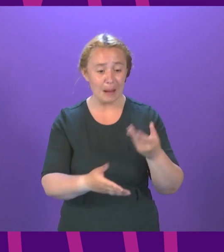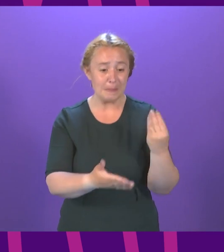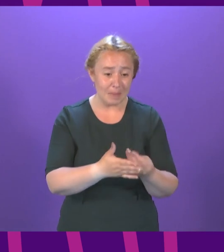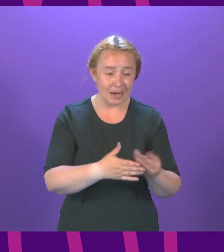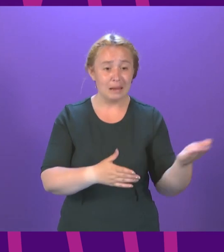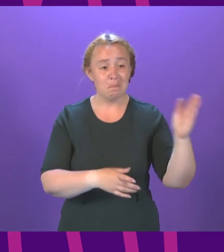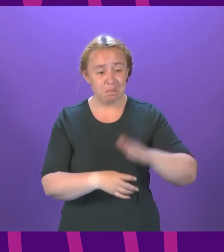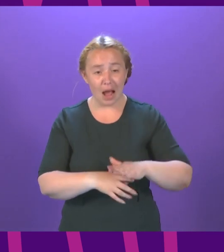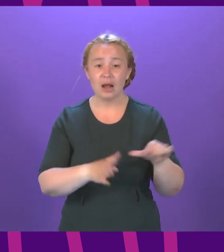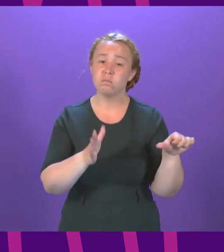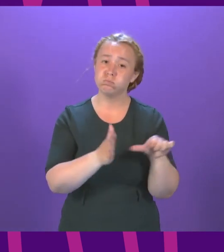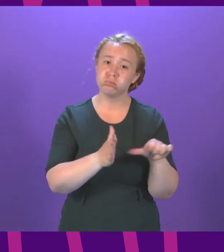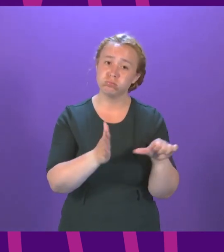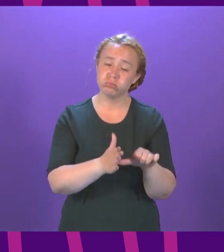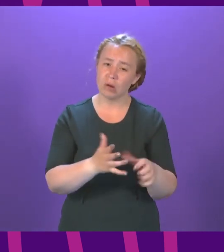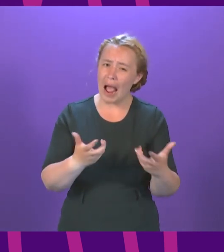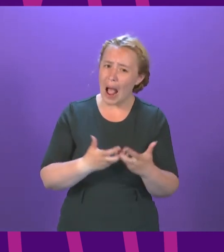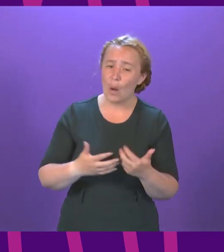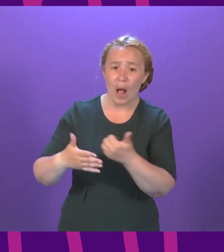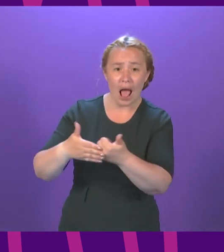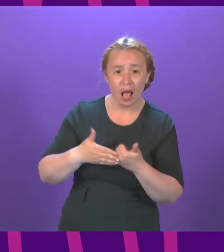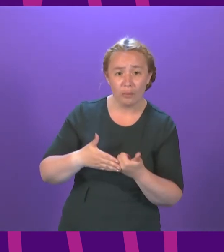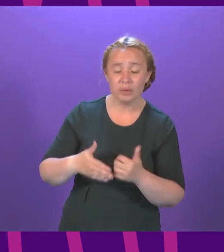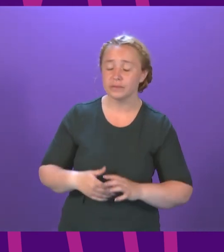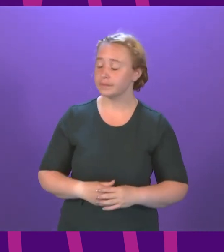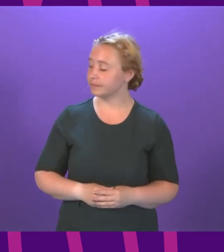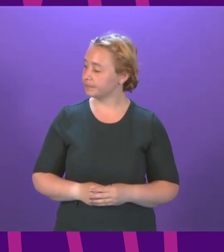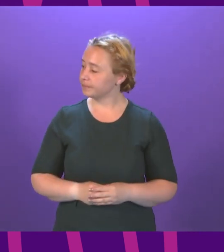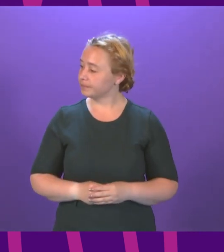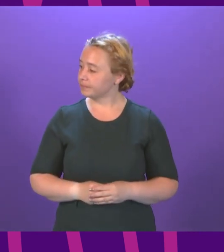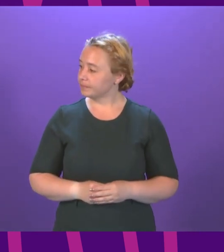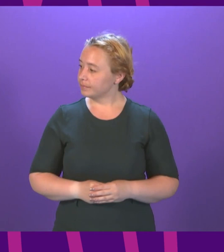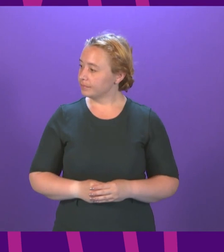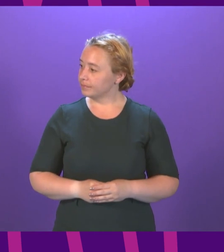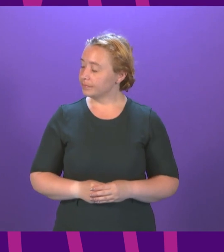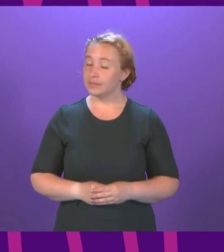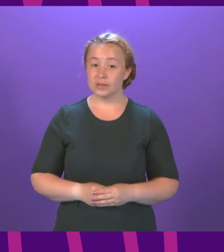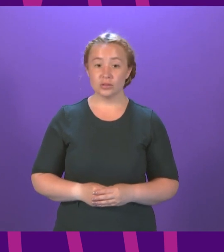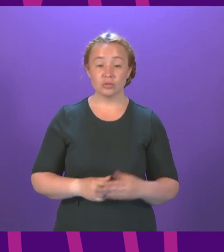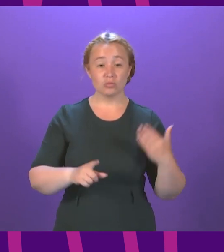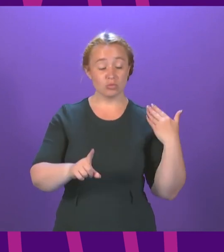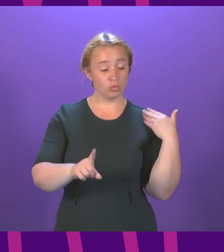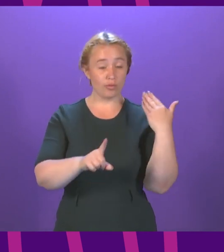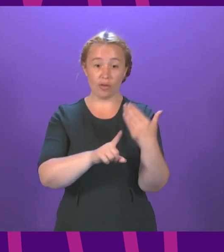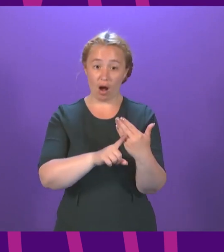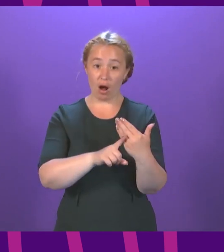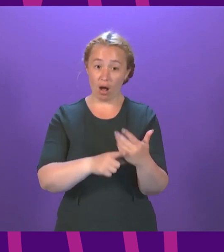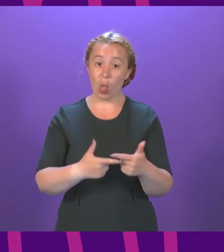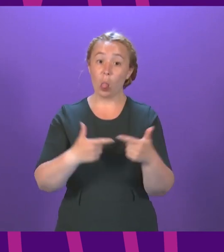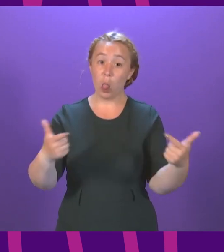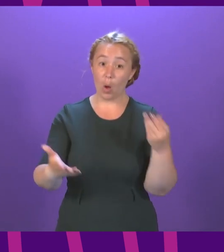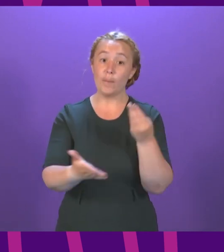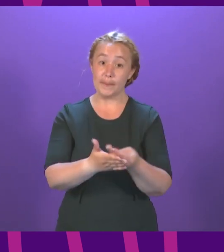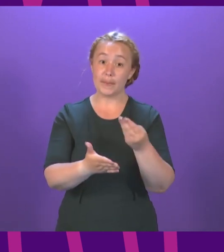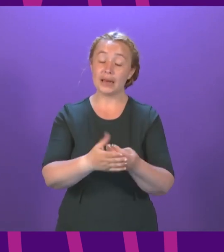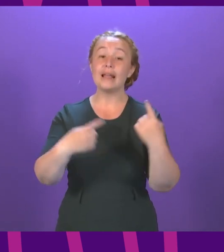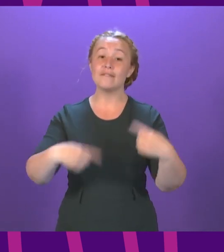So far, we have—rightly—made significant financial assistance available to businesses.